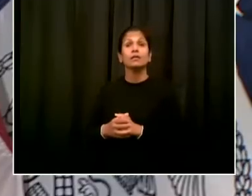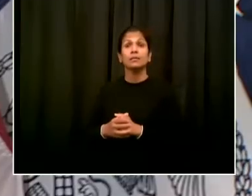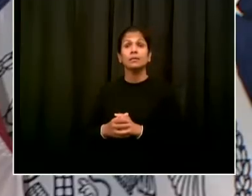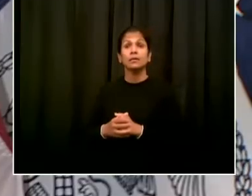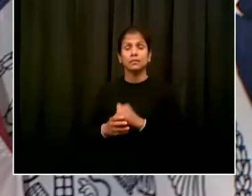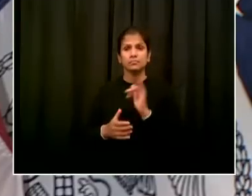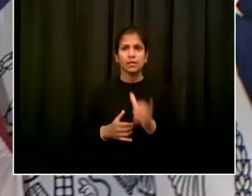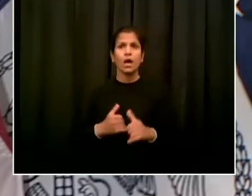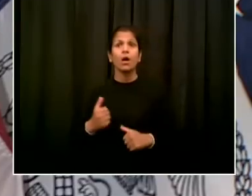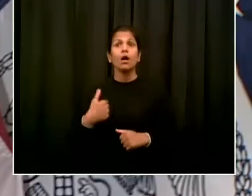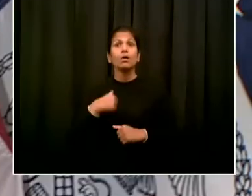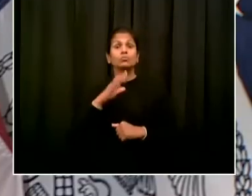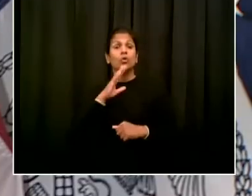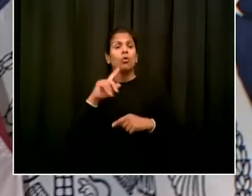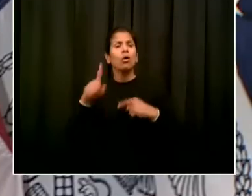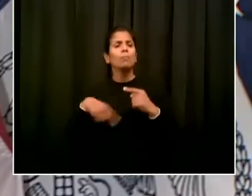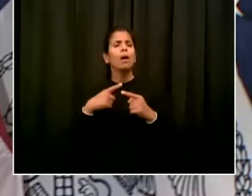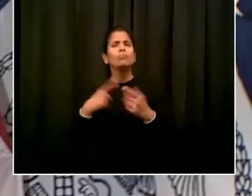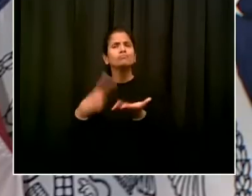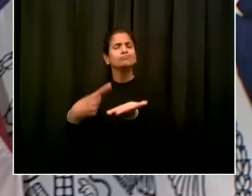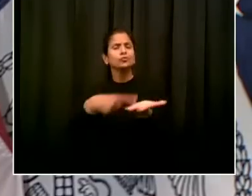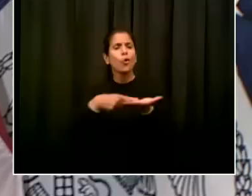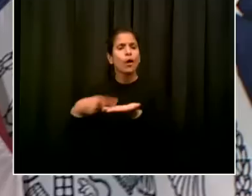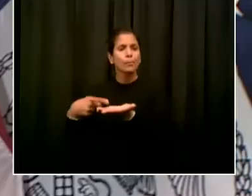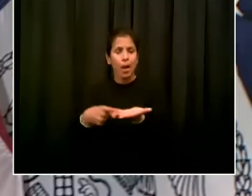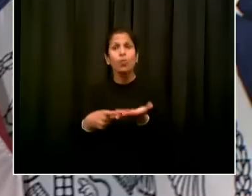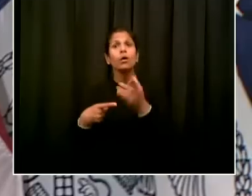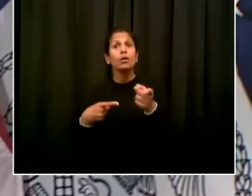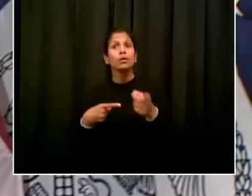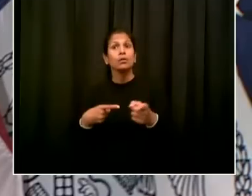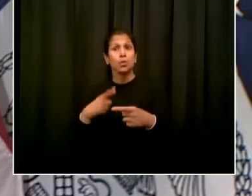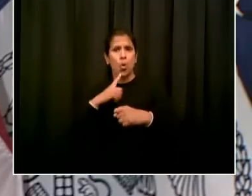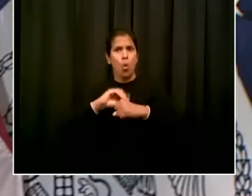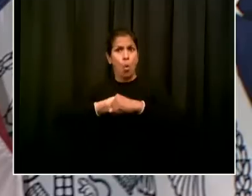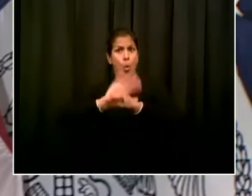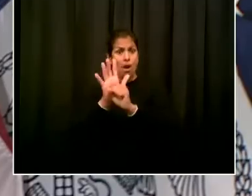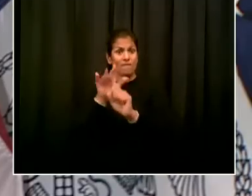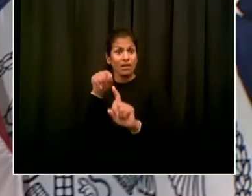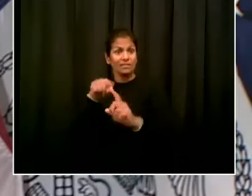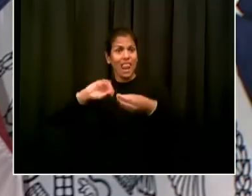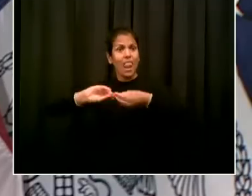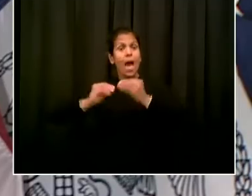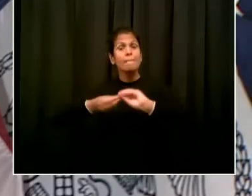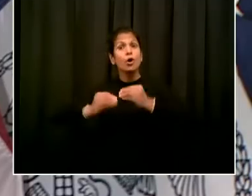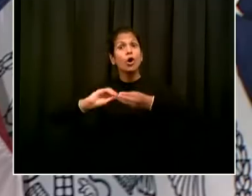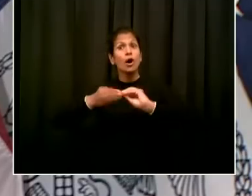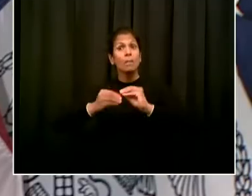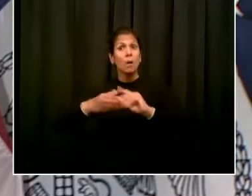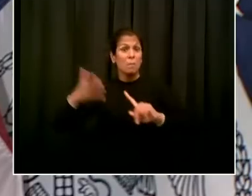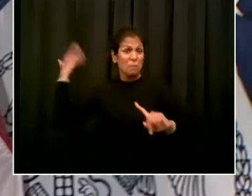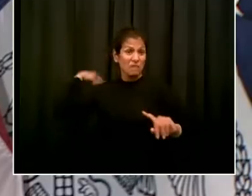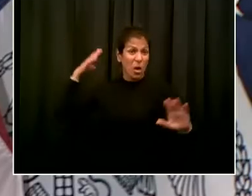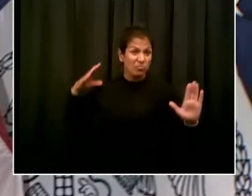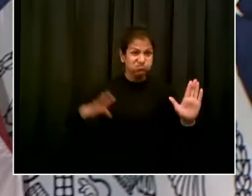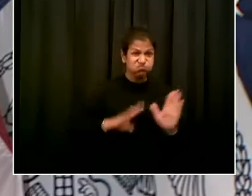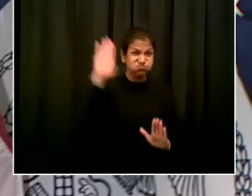DO THIS WEEK.